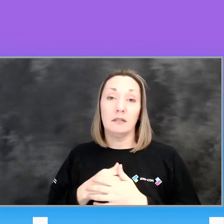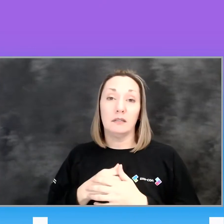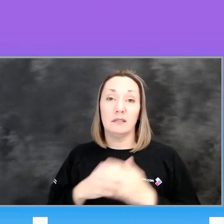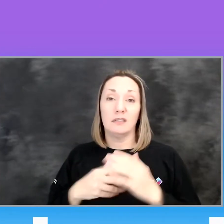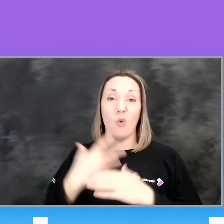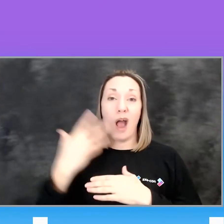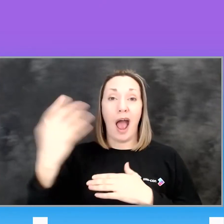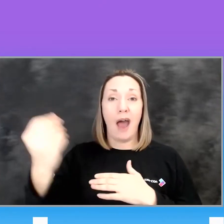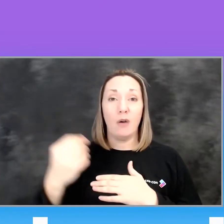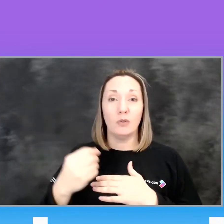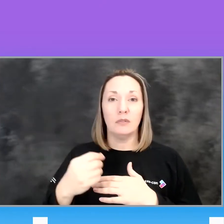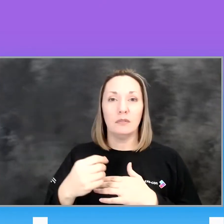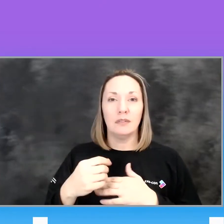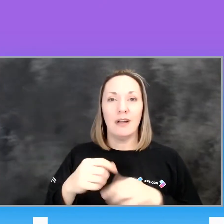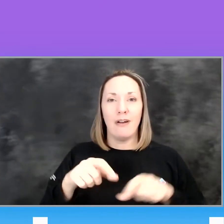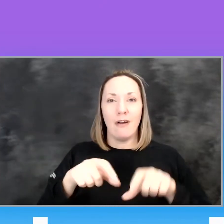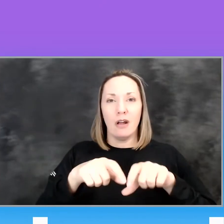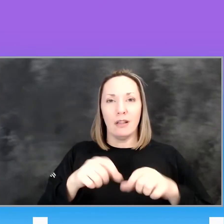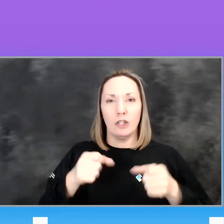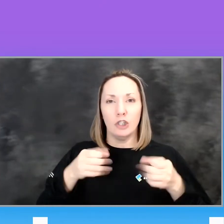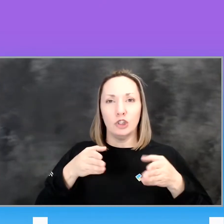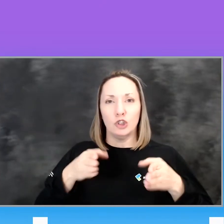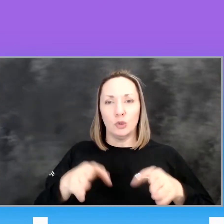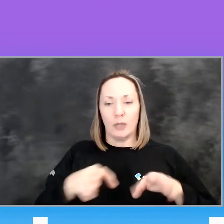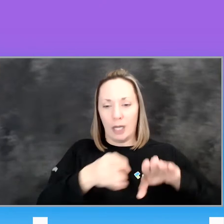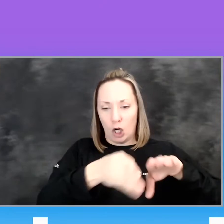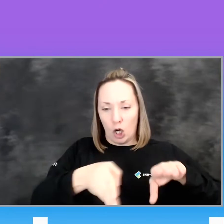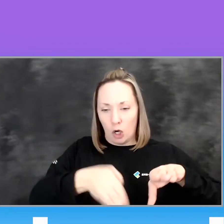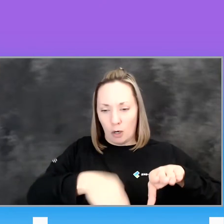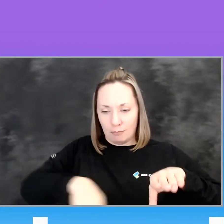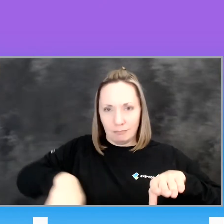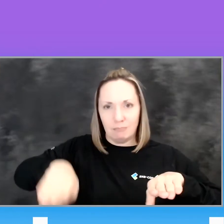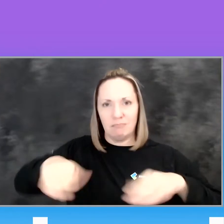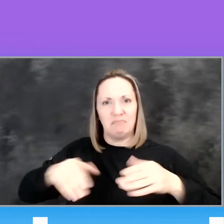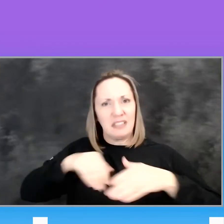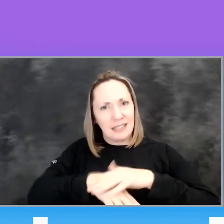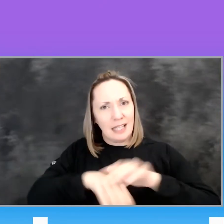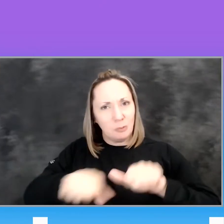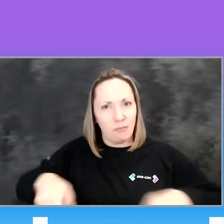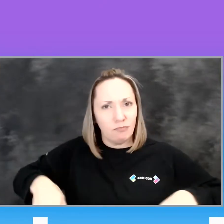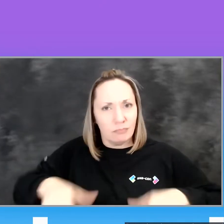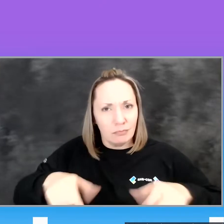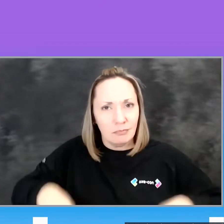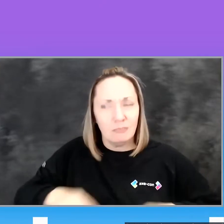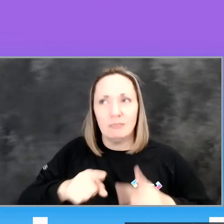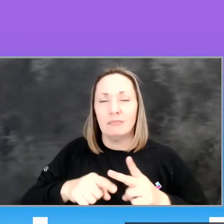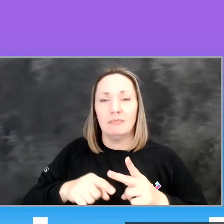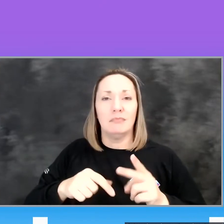going out to curb cuts and going to businesses and things are